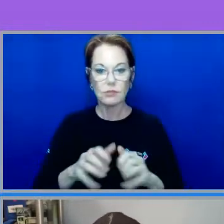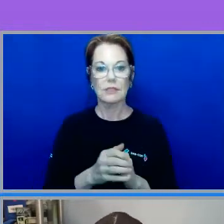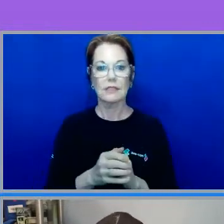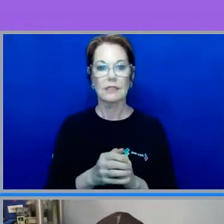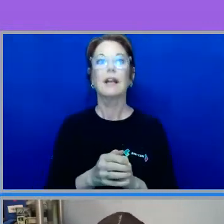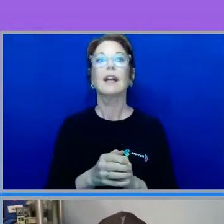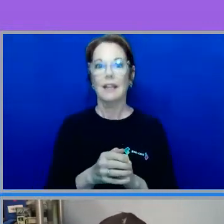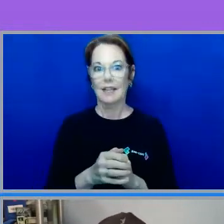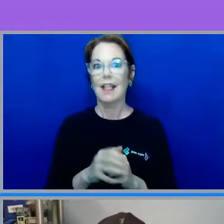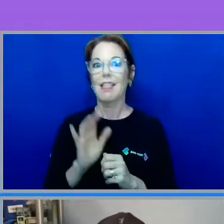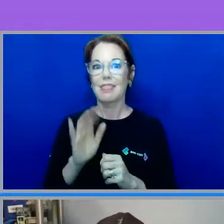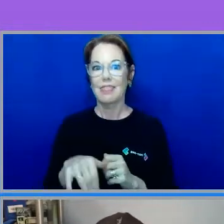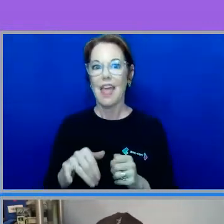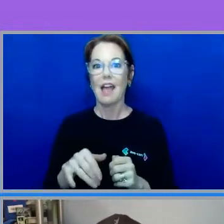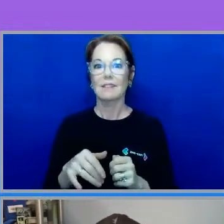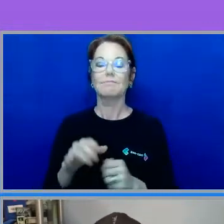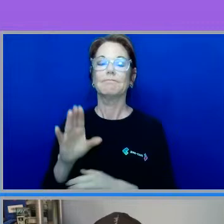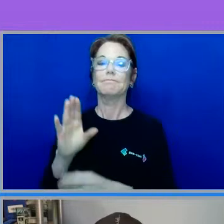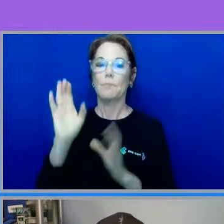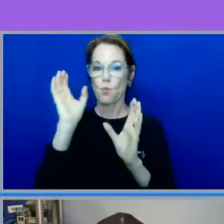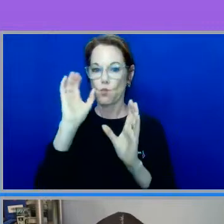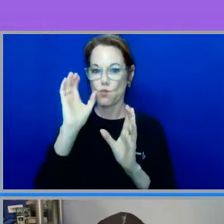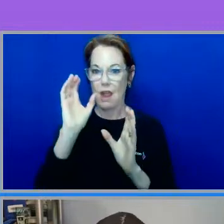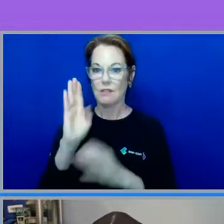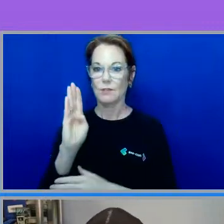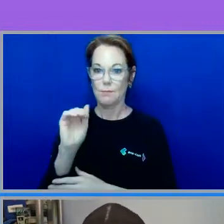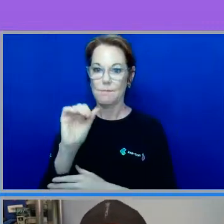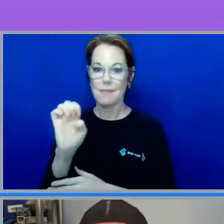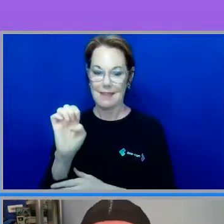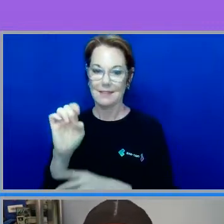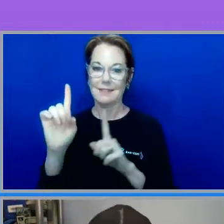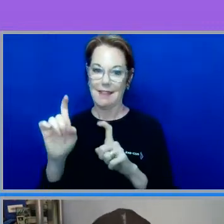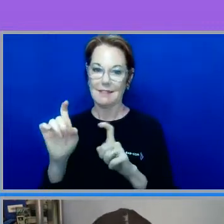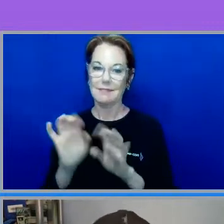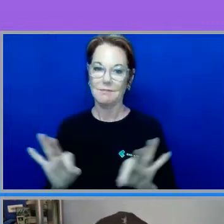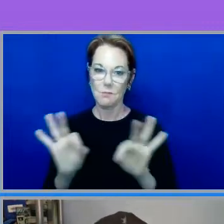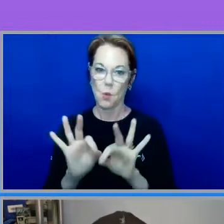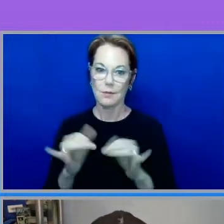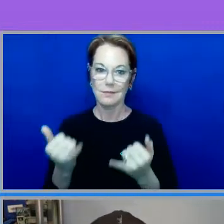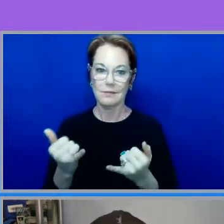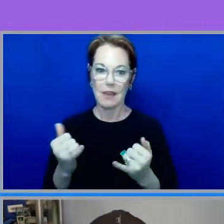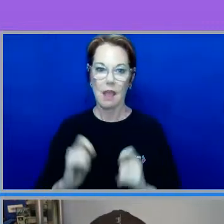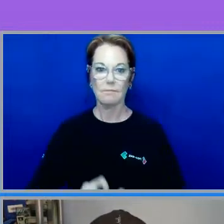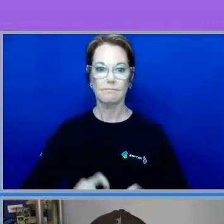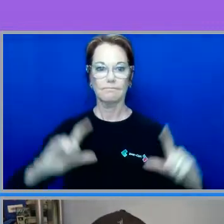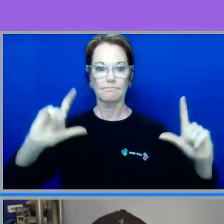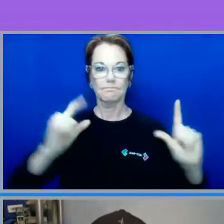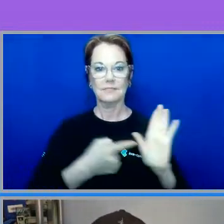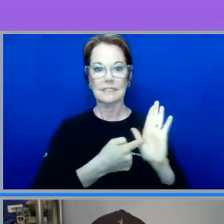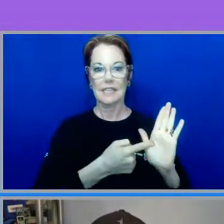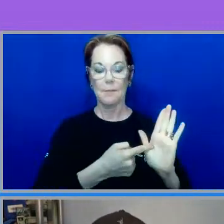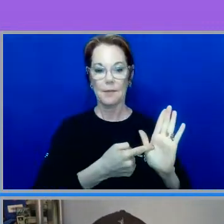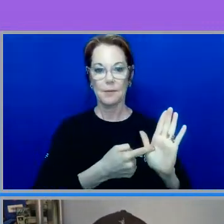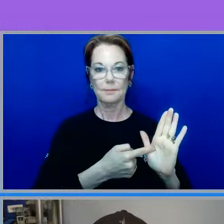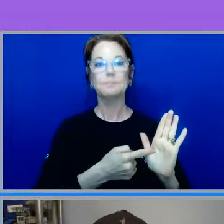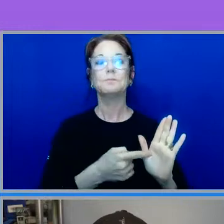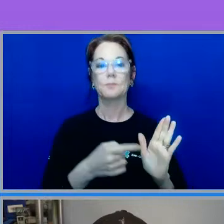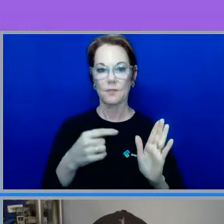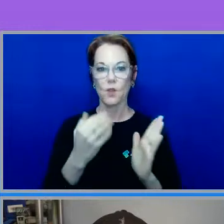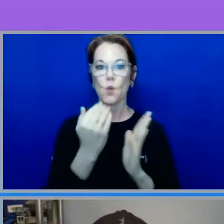And that's where browser based testing comes in. So what I'm going to do is I'm going to pull